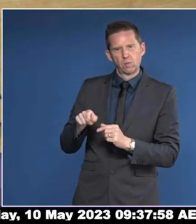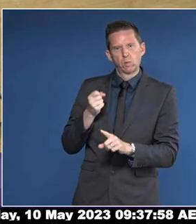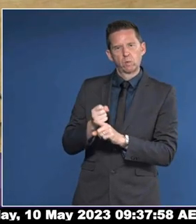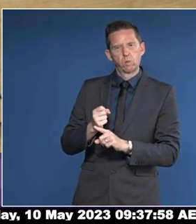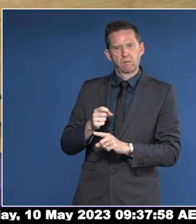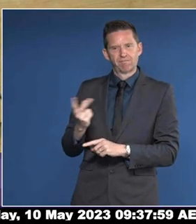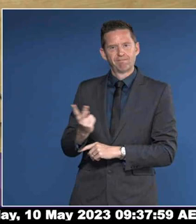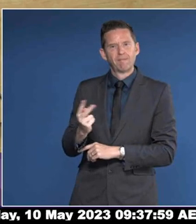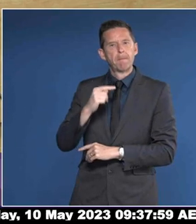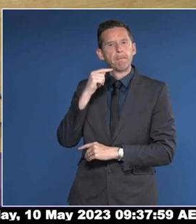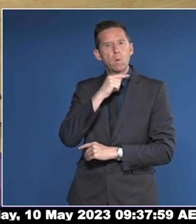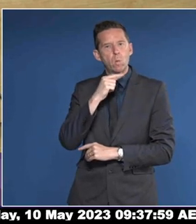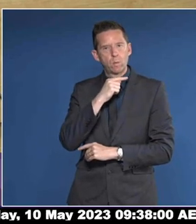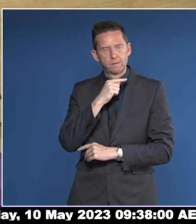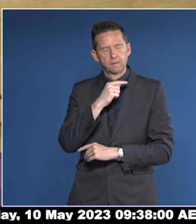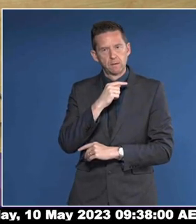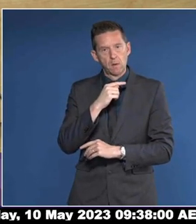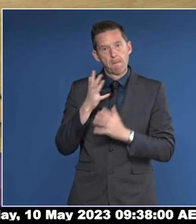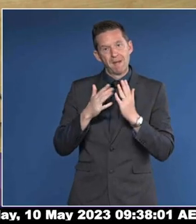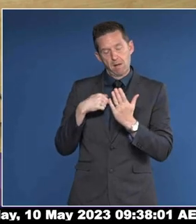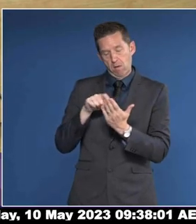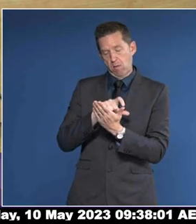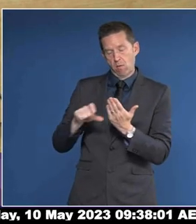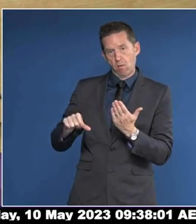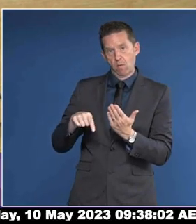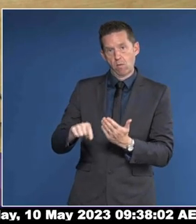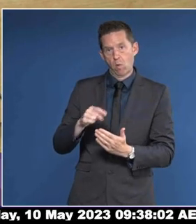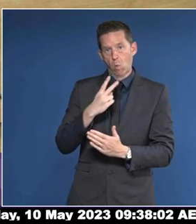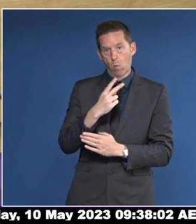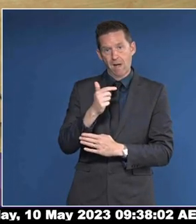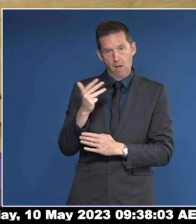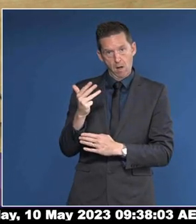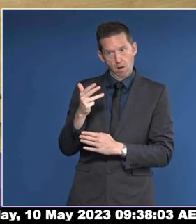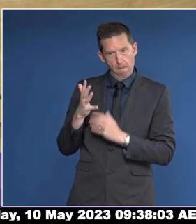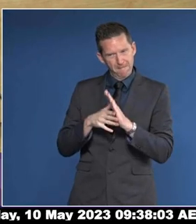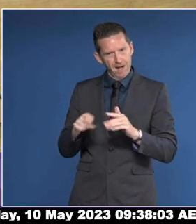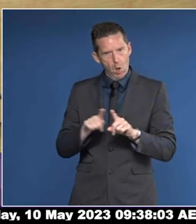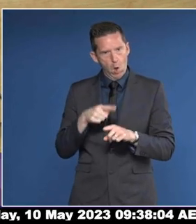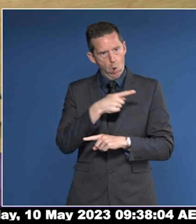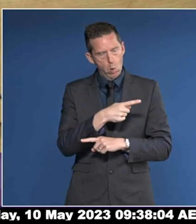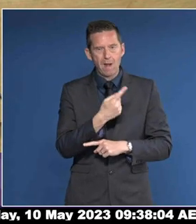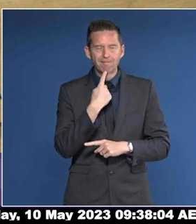Can we take by what you say in paragraph 29 as an admission that each of these two young